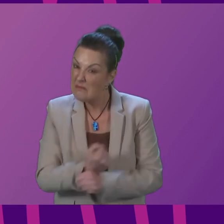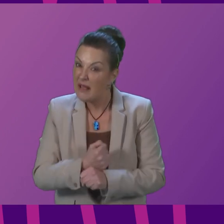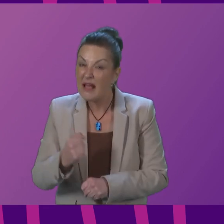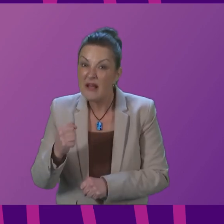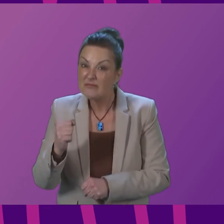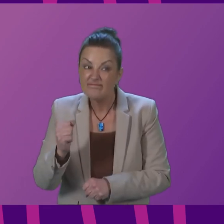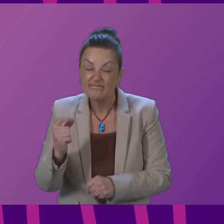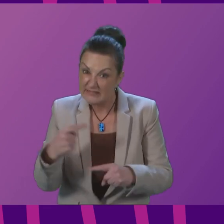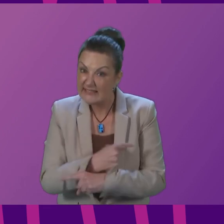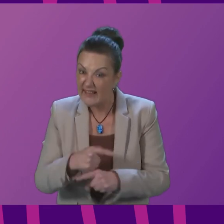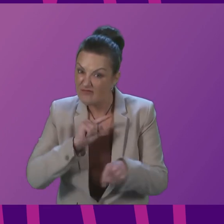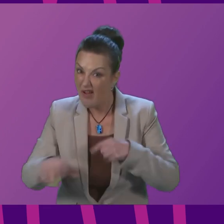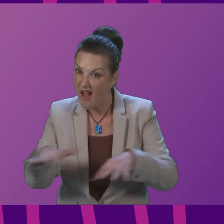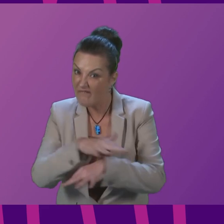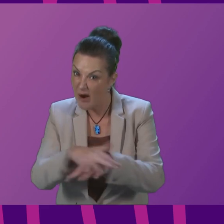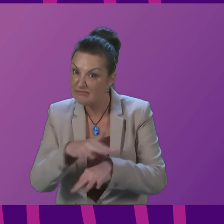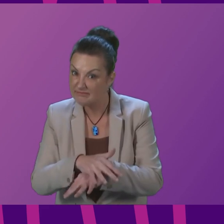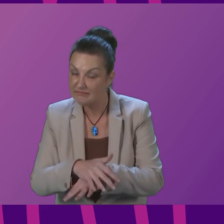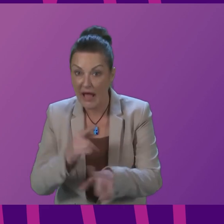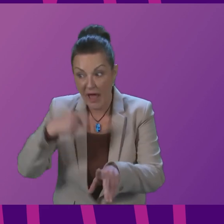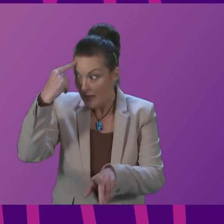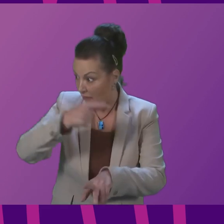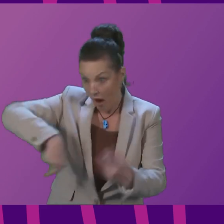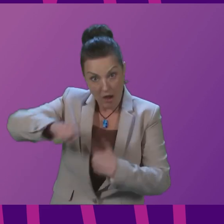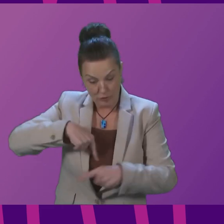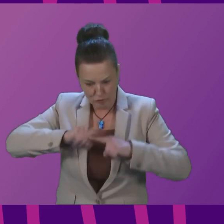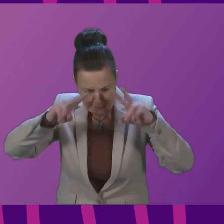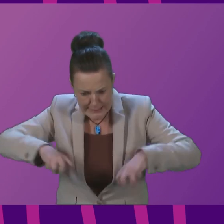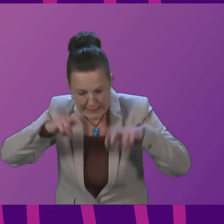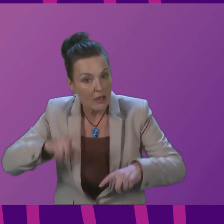Those who are trying to get to the bottom of the matter have been unable to do so because